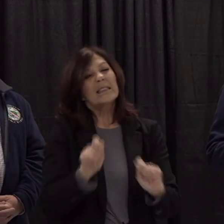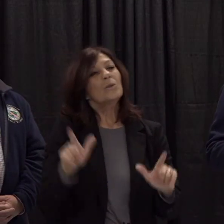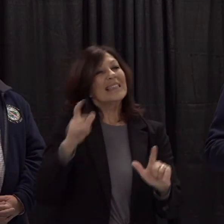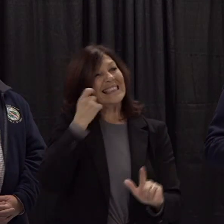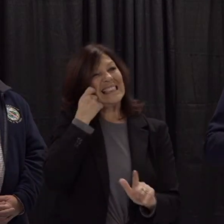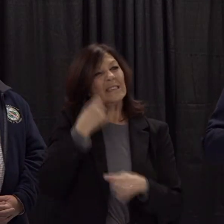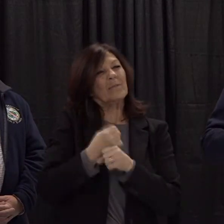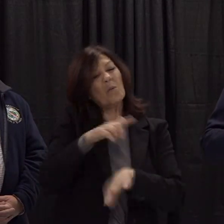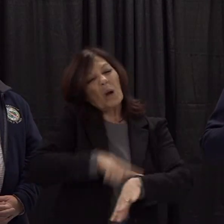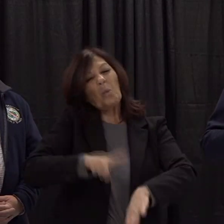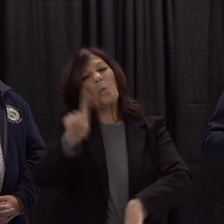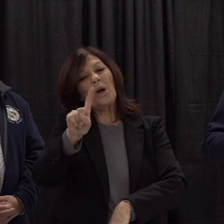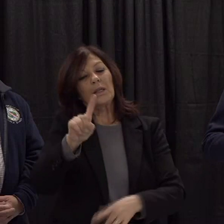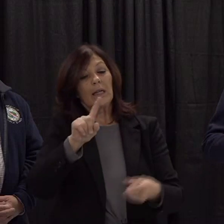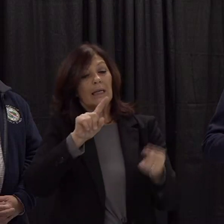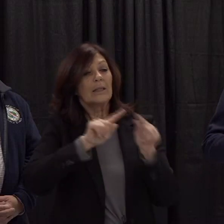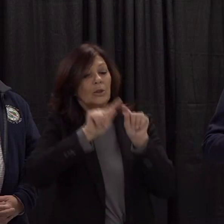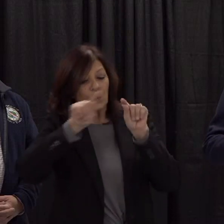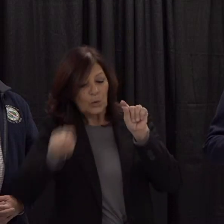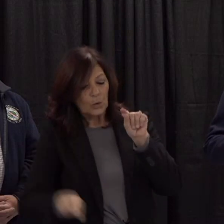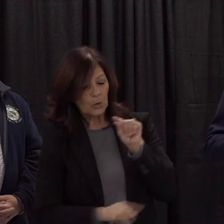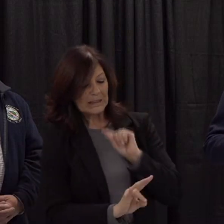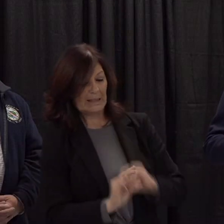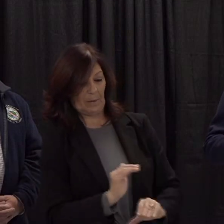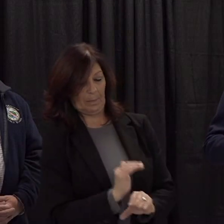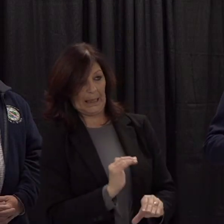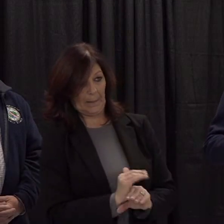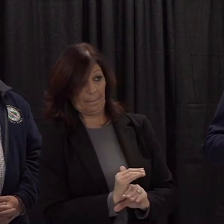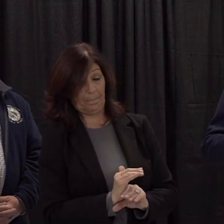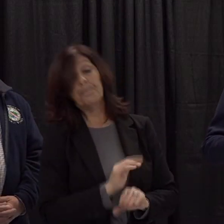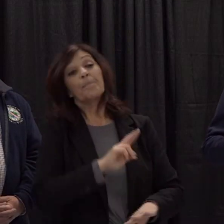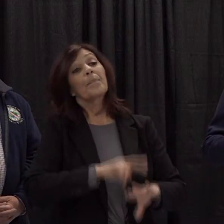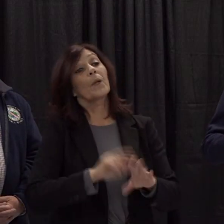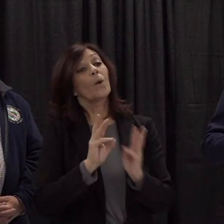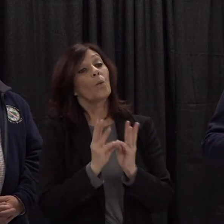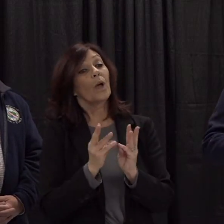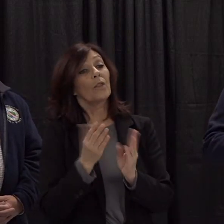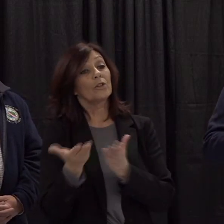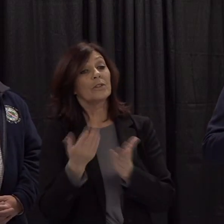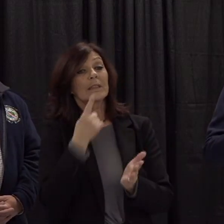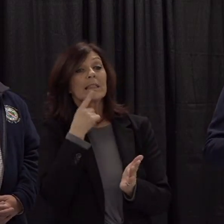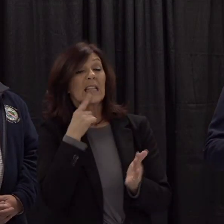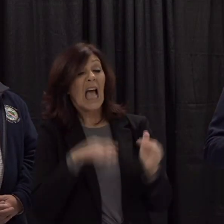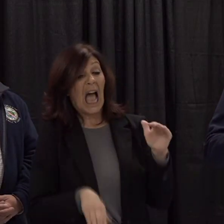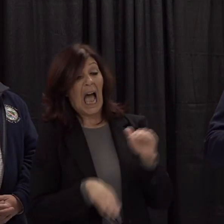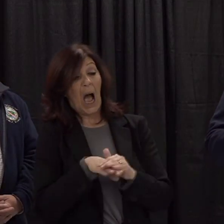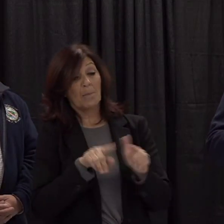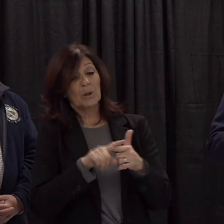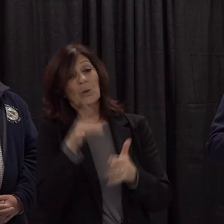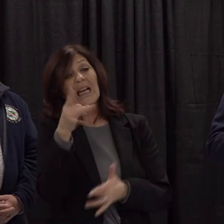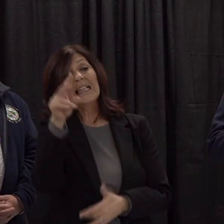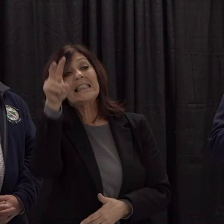1:00 PM to 7:00 PM today, the National Weather Service was forecasting that up to 18 inches of snow we're